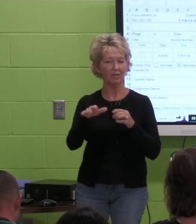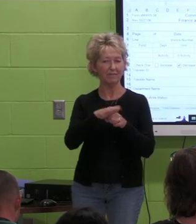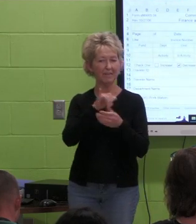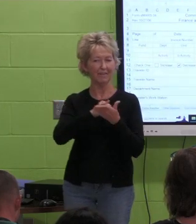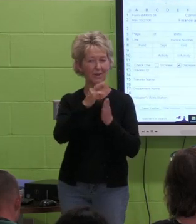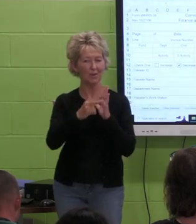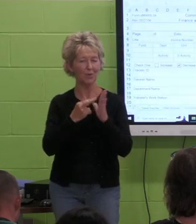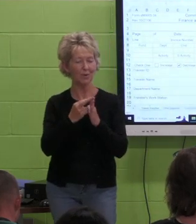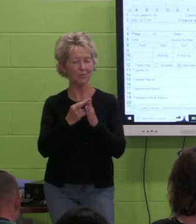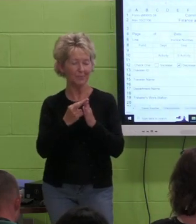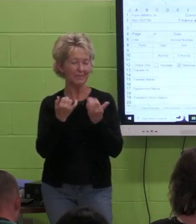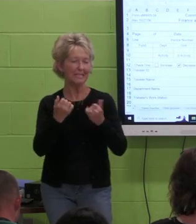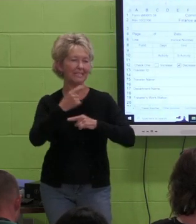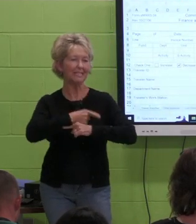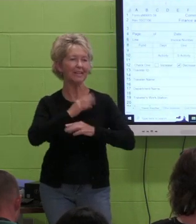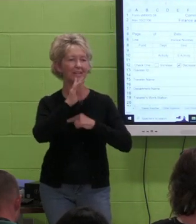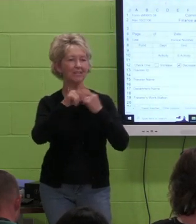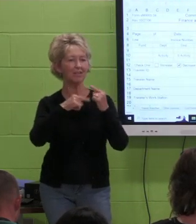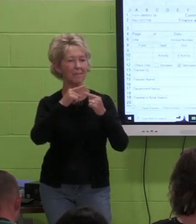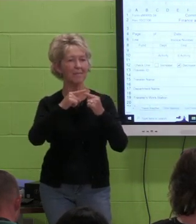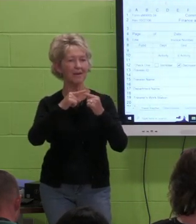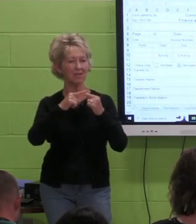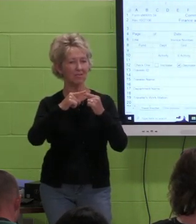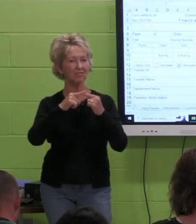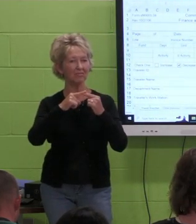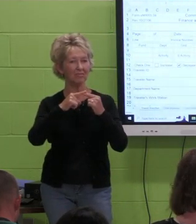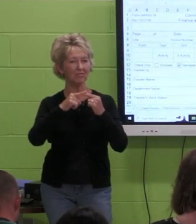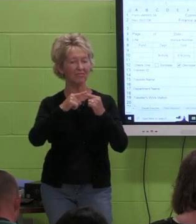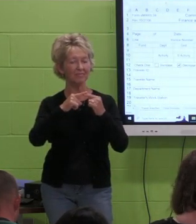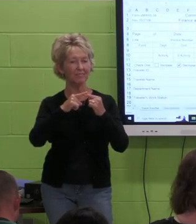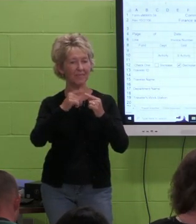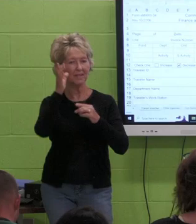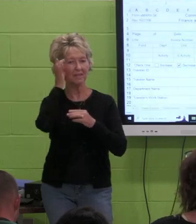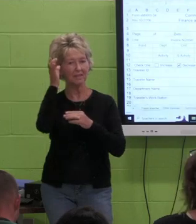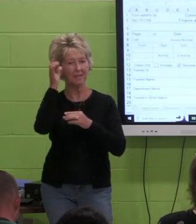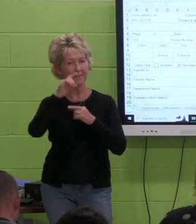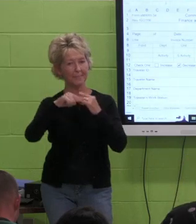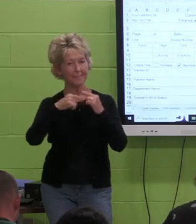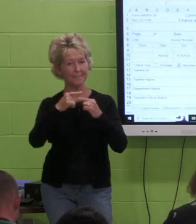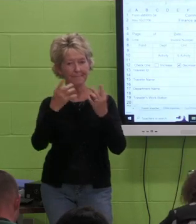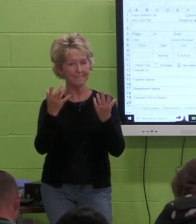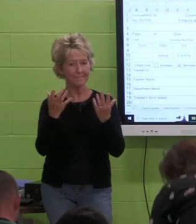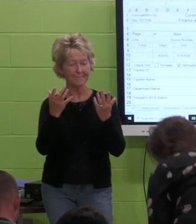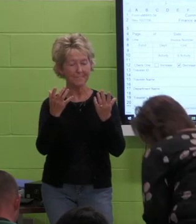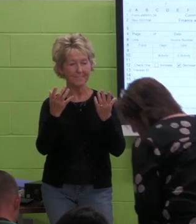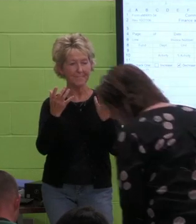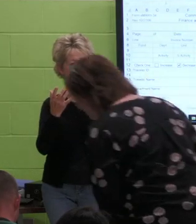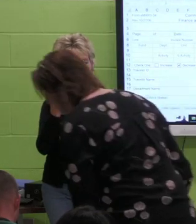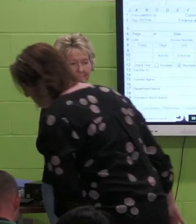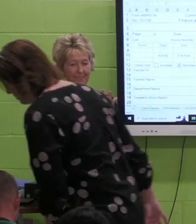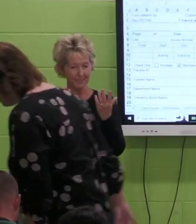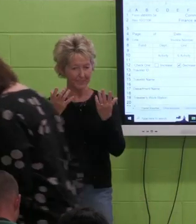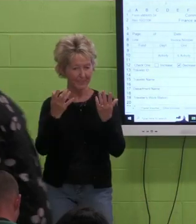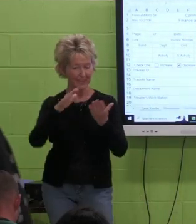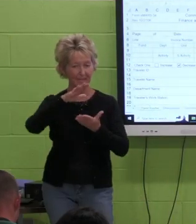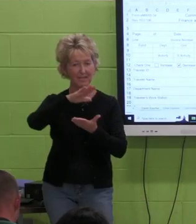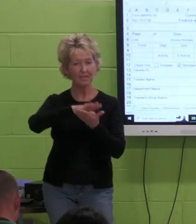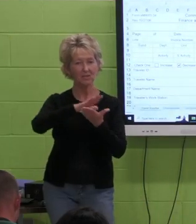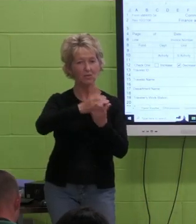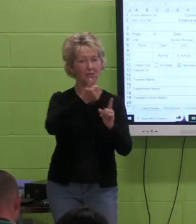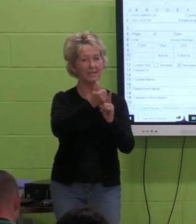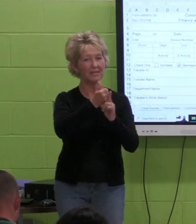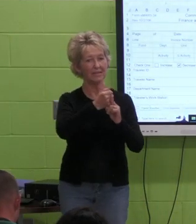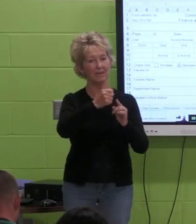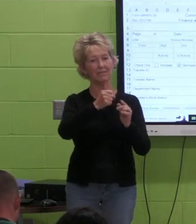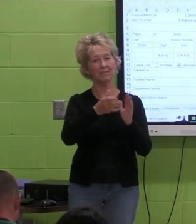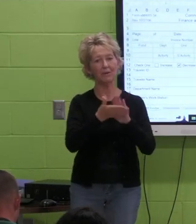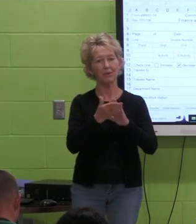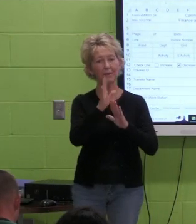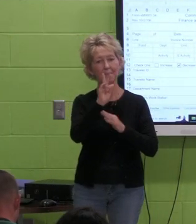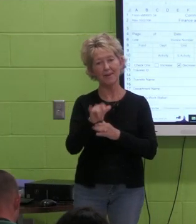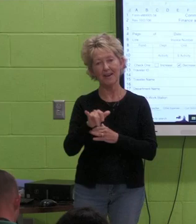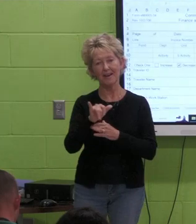bit today about um the just the concept of um a school um that a state operated um as all of you